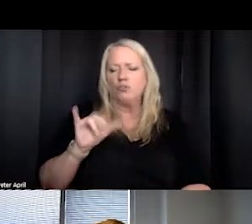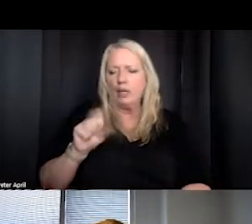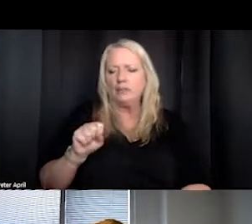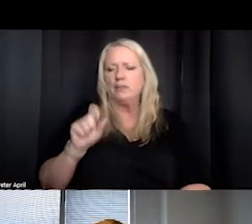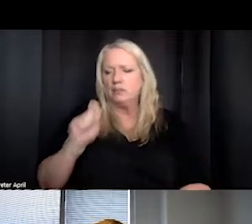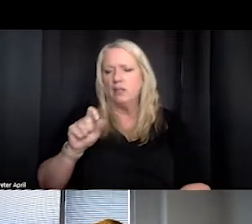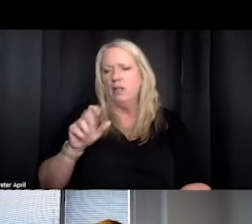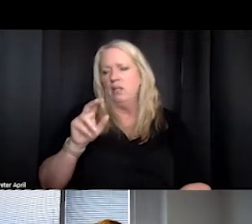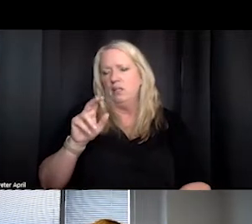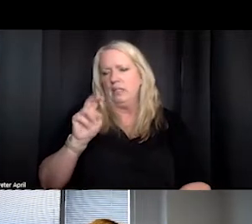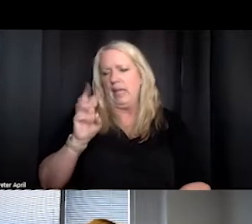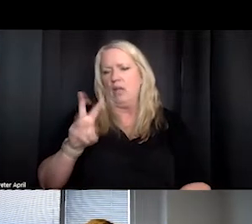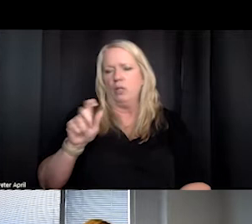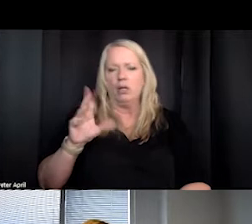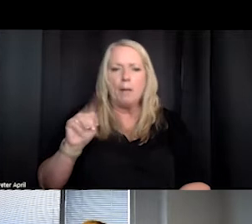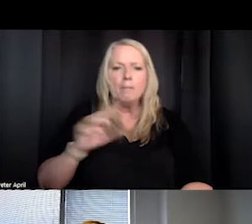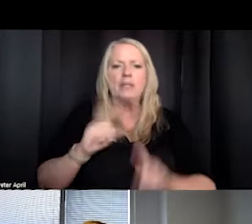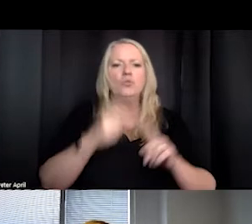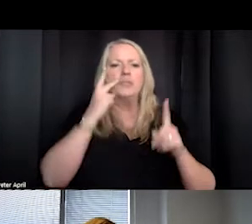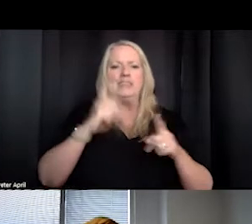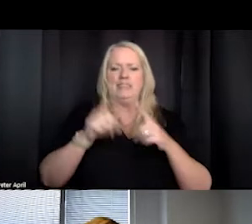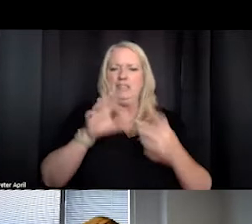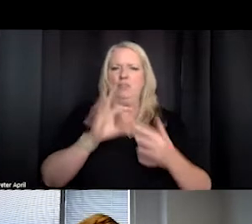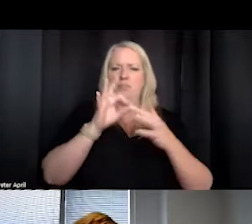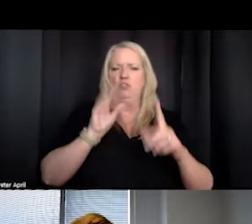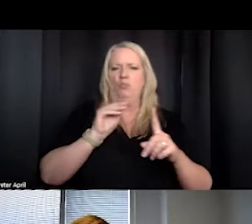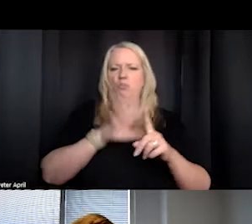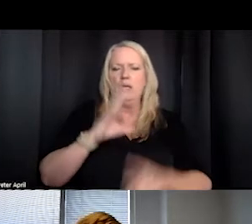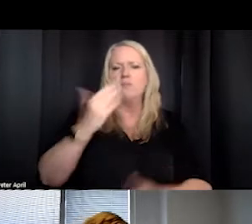YOU CAN SEE THE, THE FEATURED PRESENTATION, FROM THE WEEK BEFORE ON THERE AS WELL. MAKE